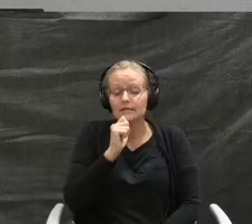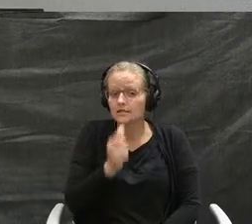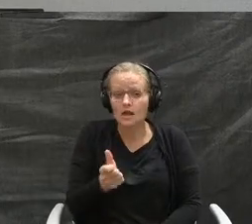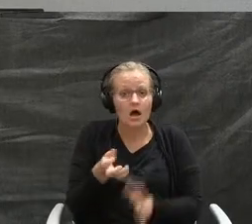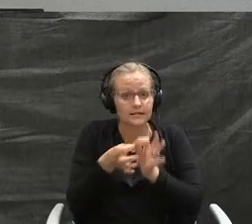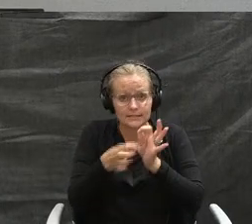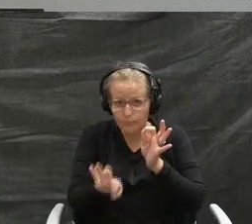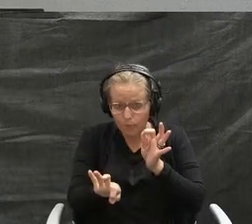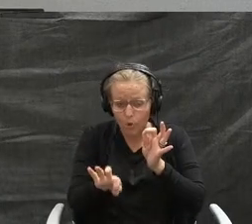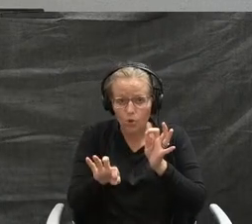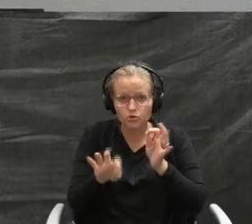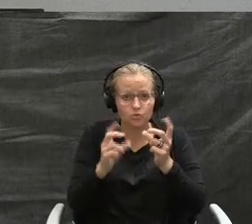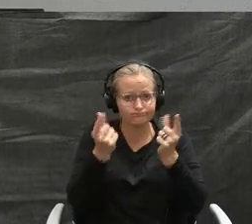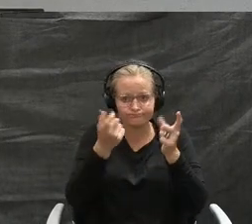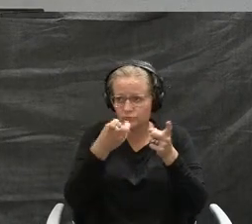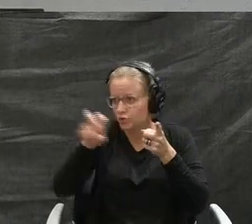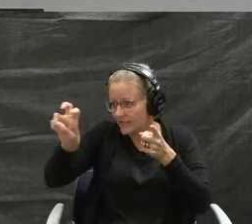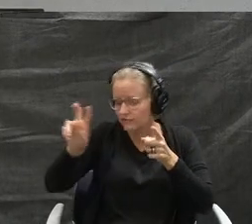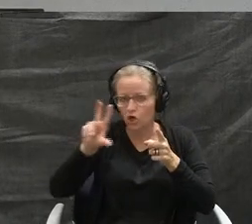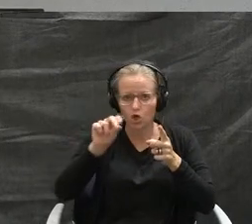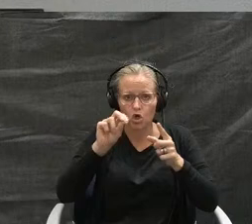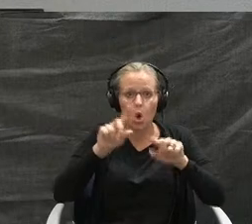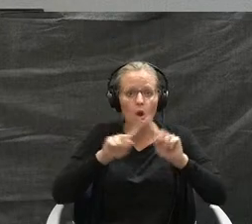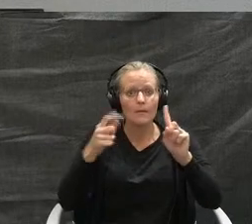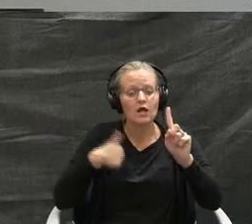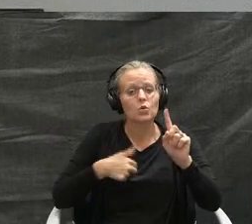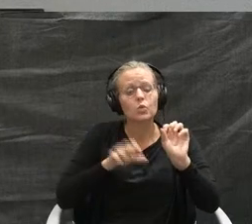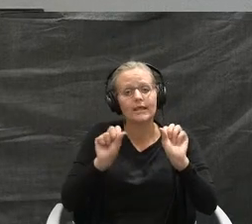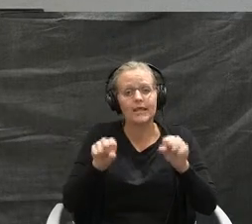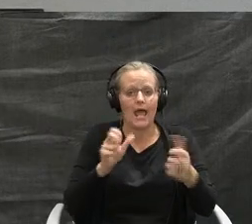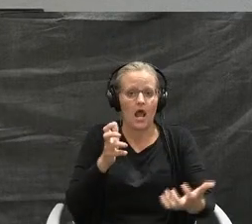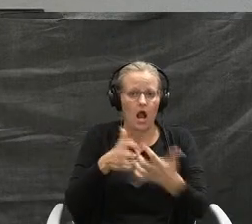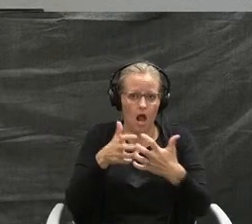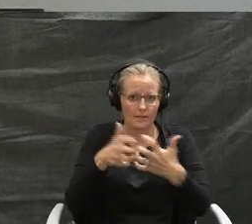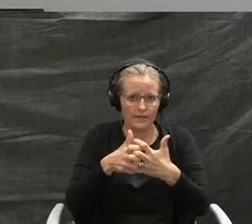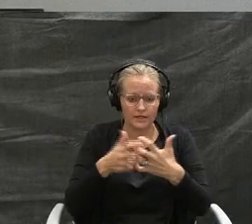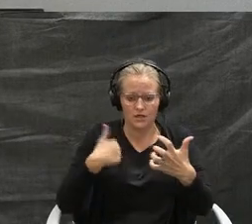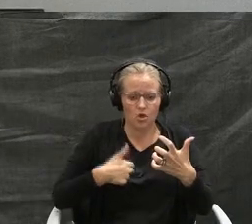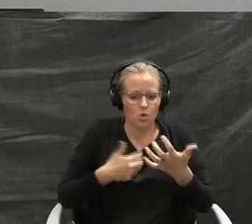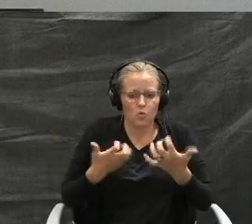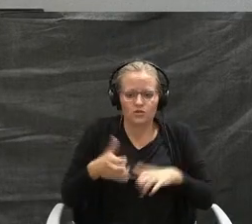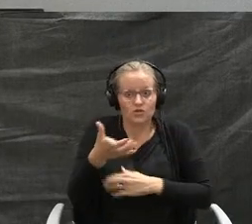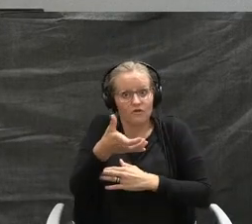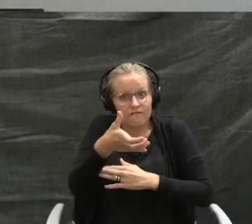to force a student to be at school if their parent doesn't want them there, OK?